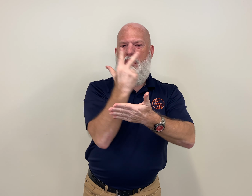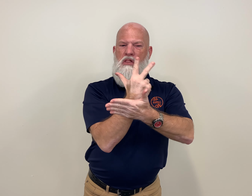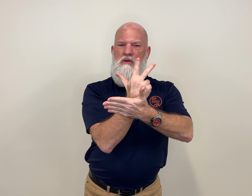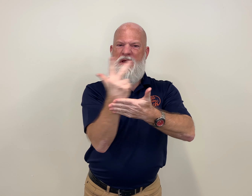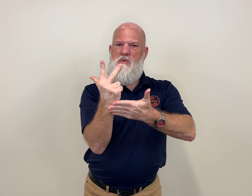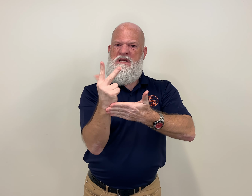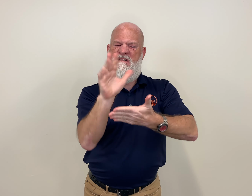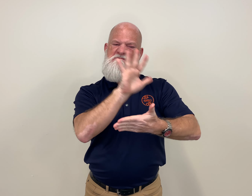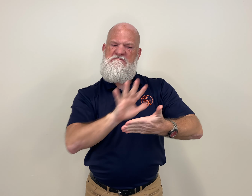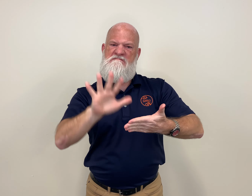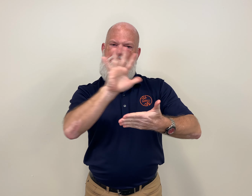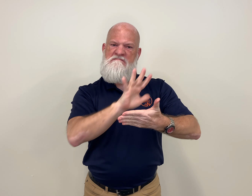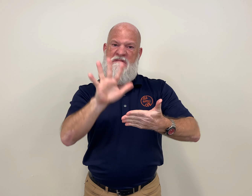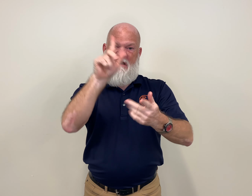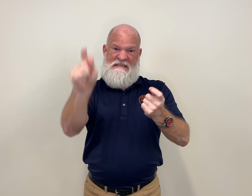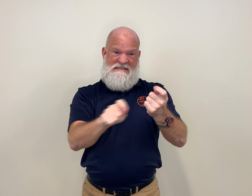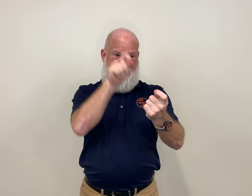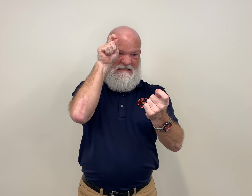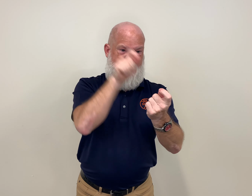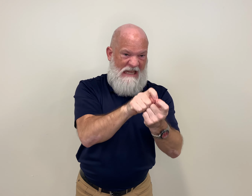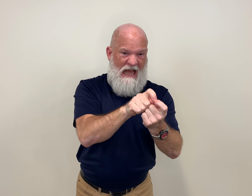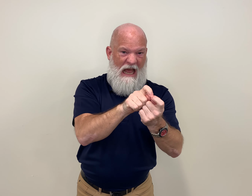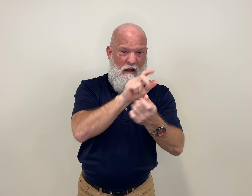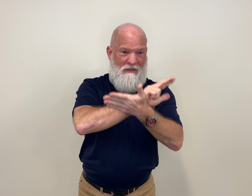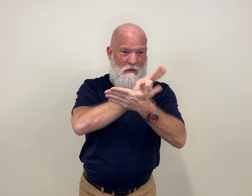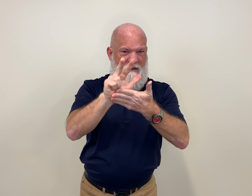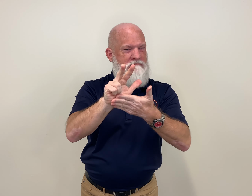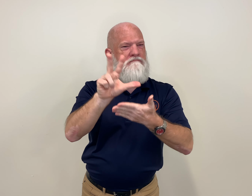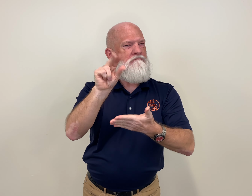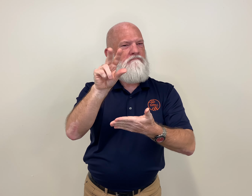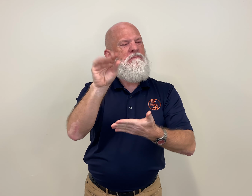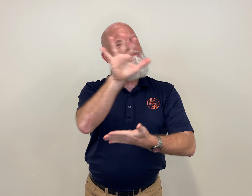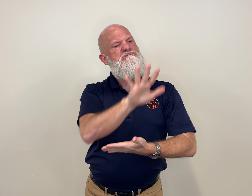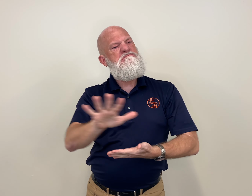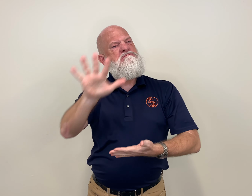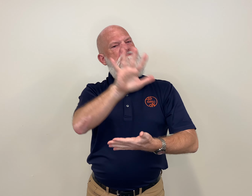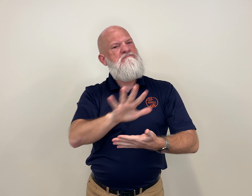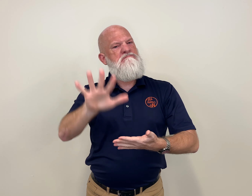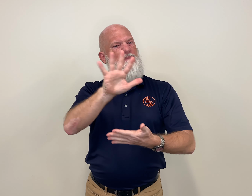Not everyone will receive a check at the same time, but approximately 3 weeks.